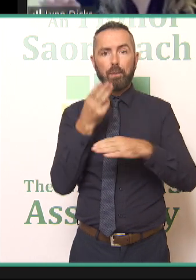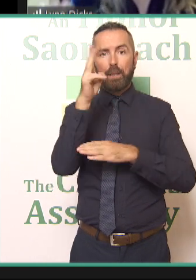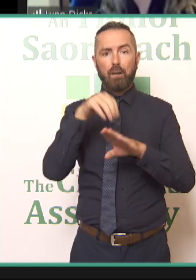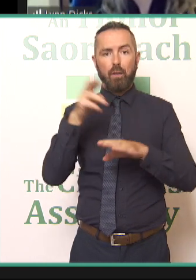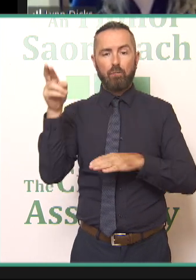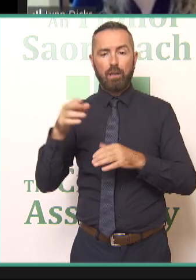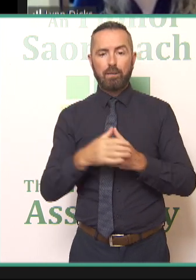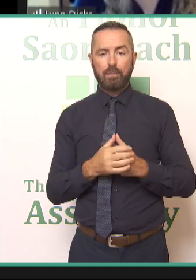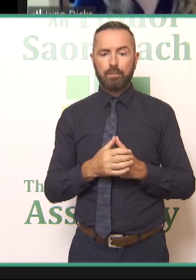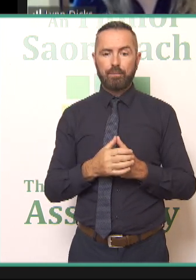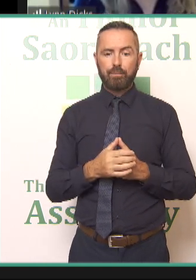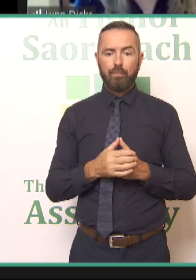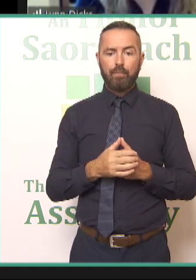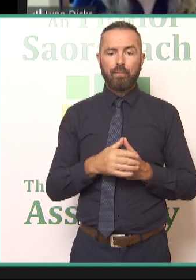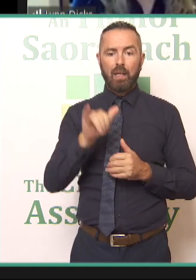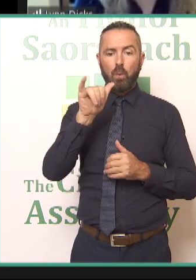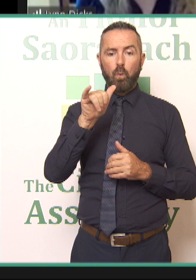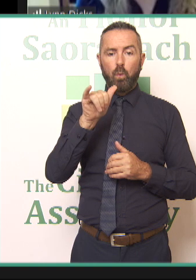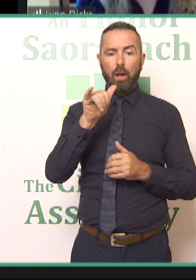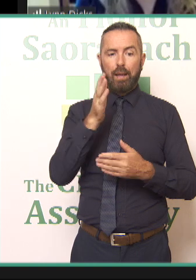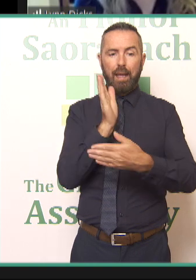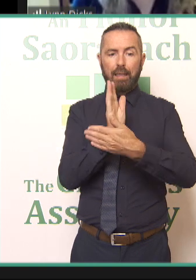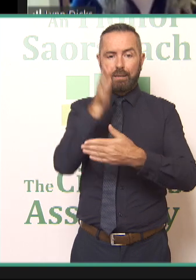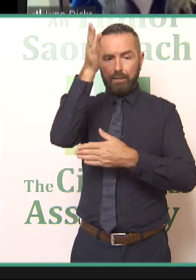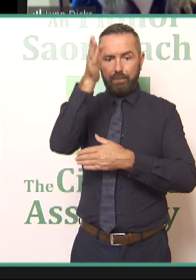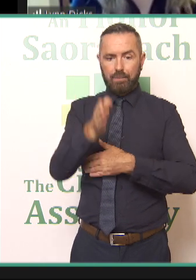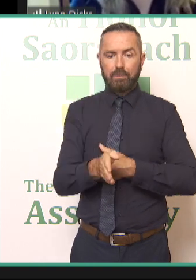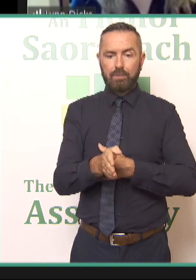and the y-axis here is this mean seed weight per pod so it's one of the measures of yield